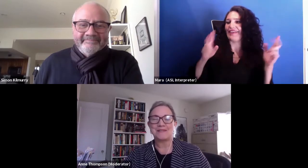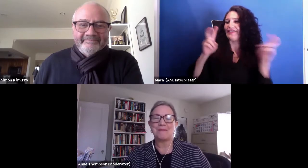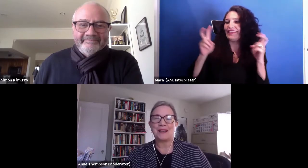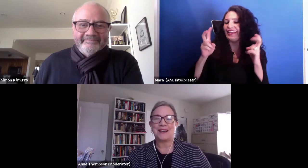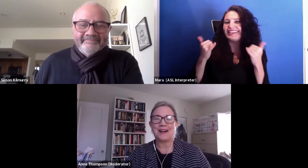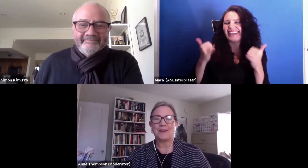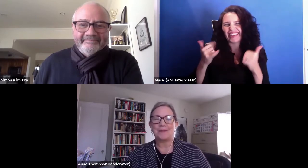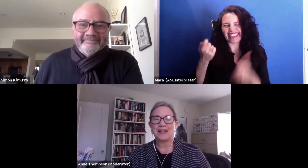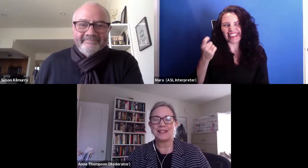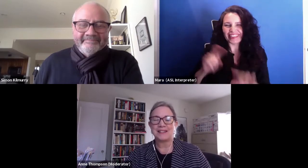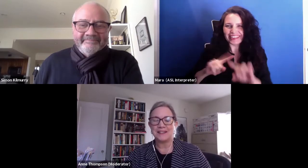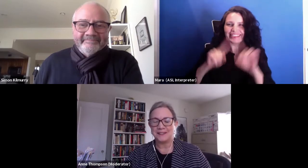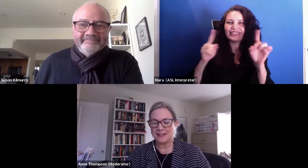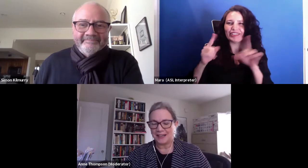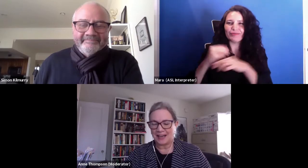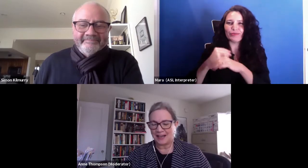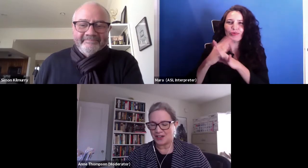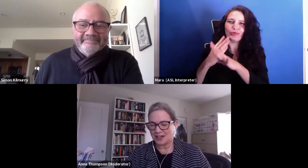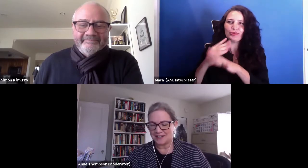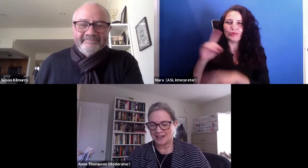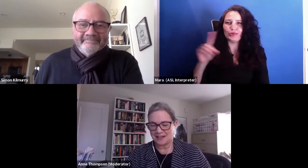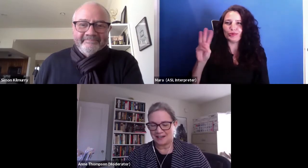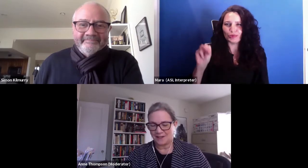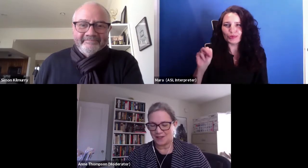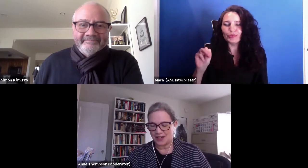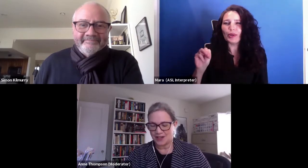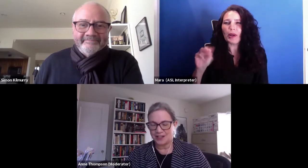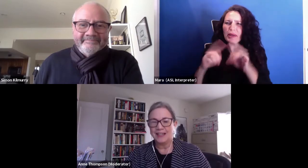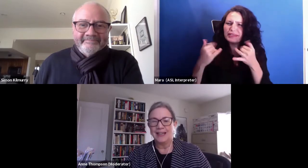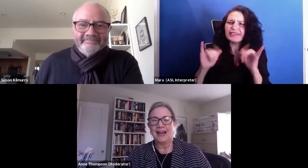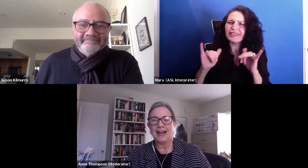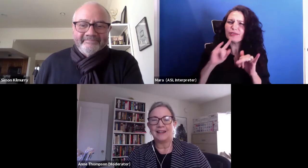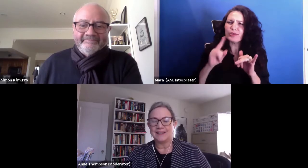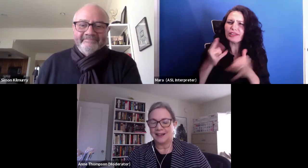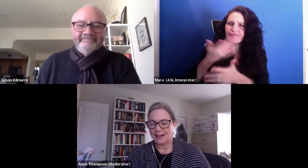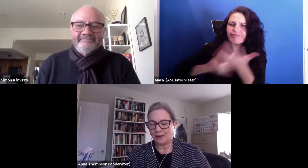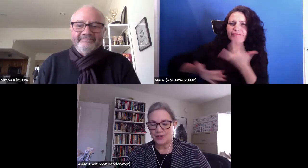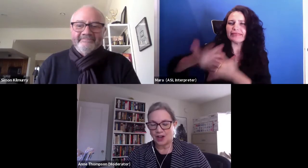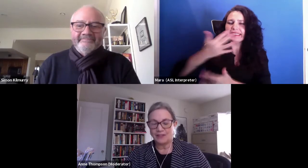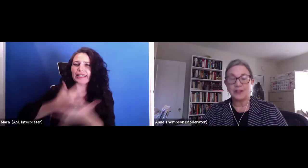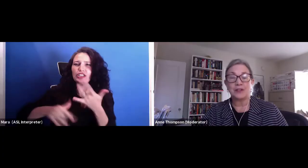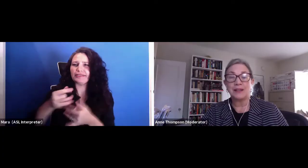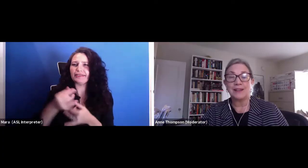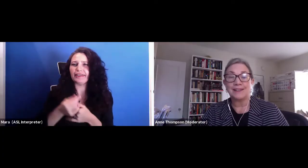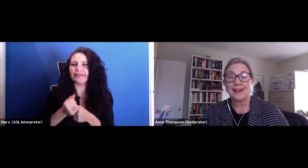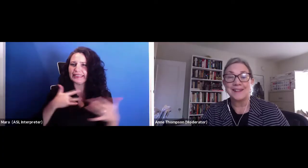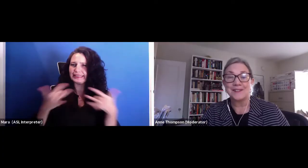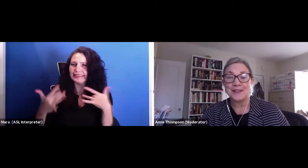but it's still an engaging and exciting conversation. And I wish all of you could be here to ask questions